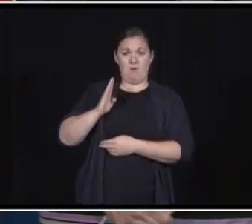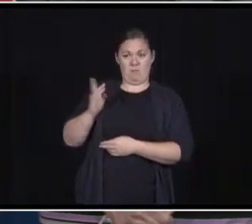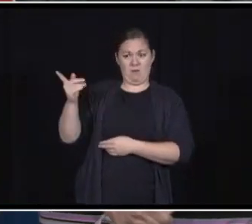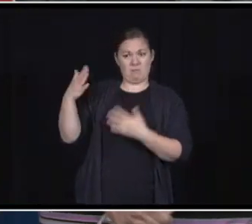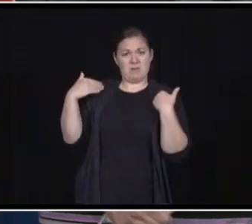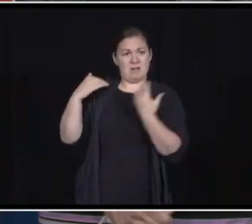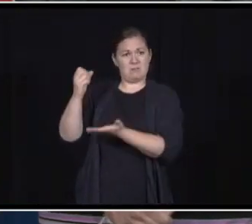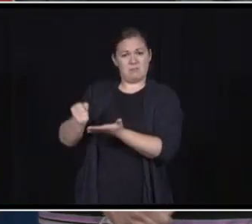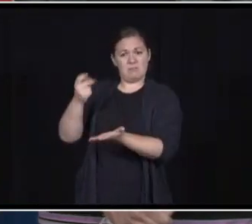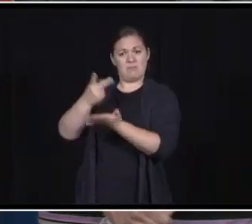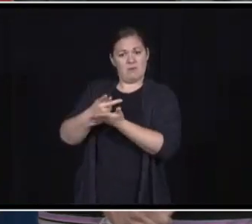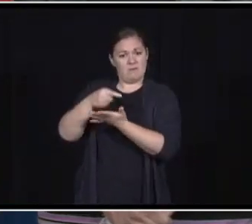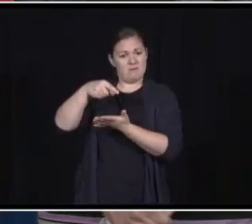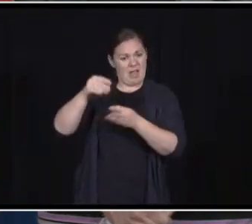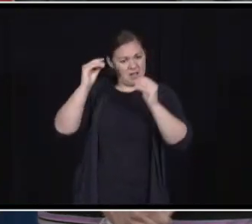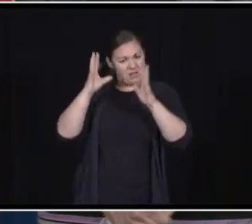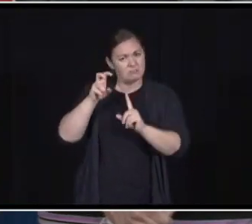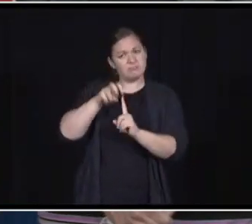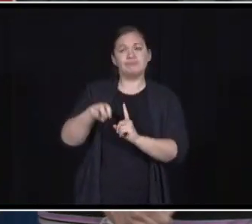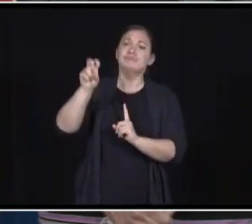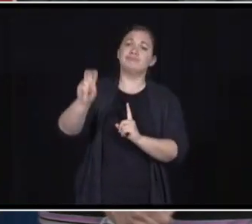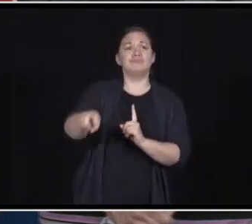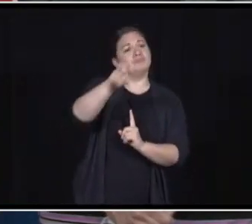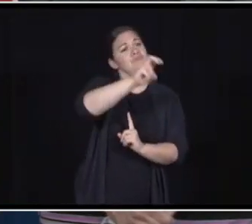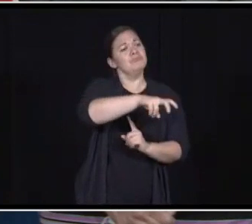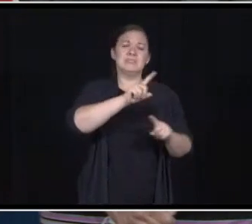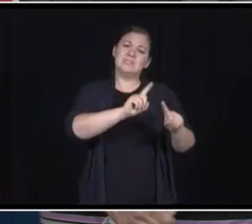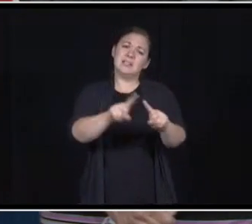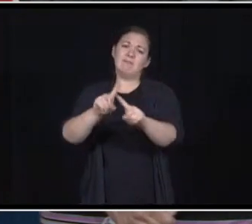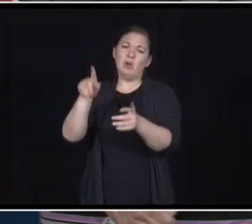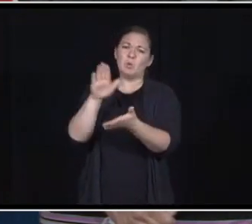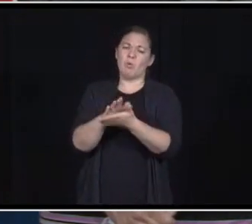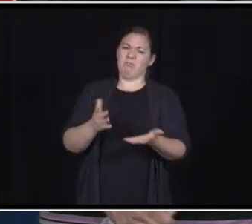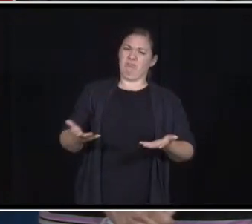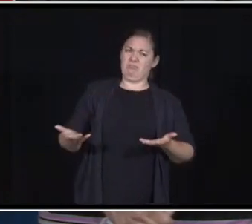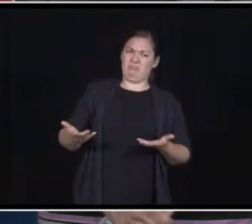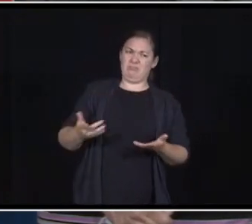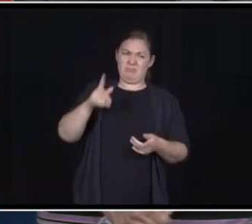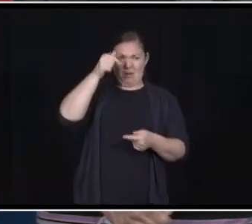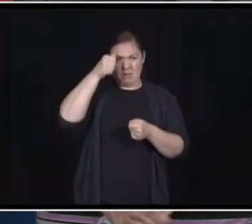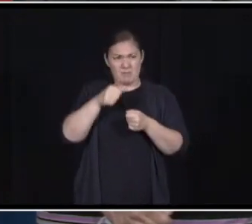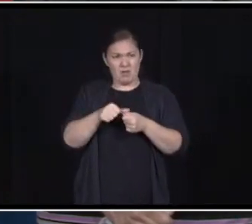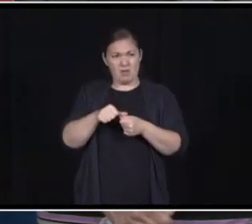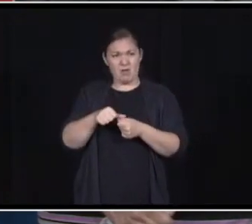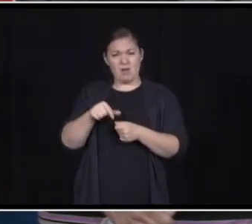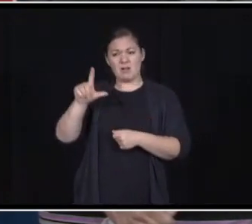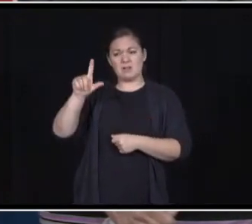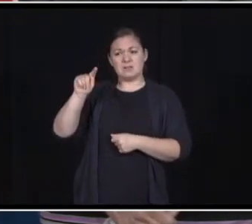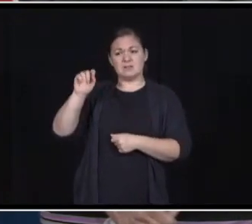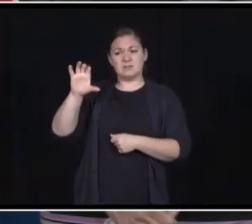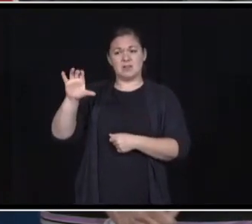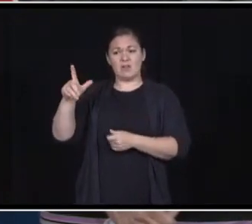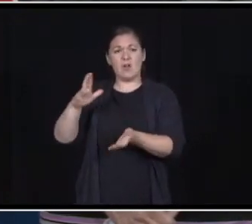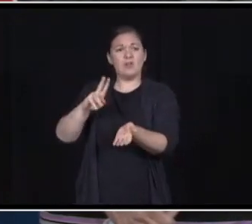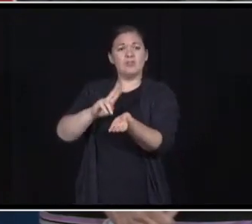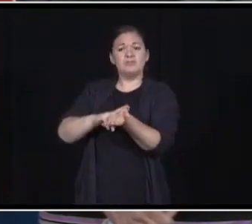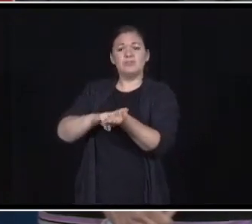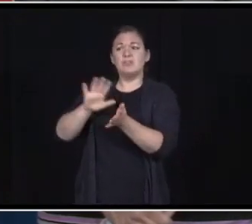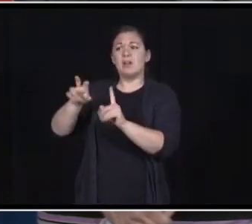they have forced the closure number of classes because of exposure to COVID-19. I am just wondering, the board says of the